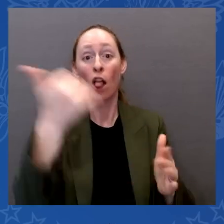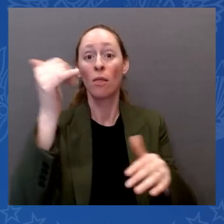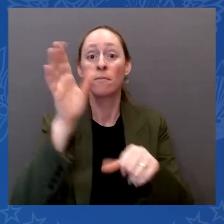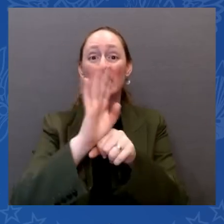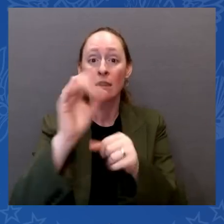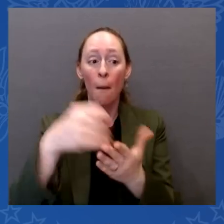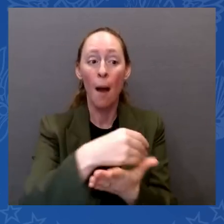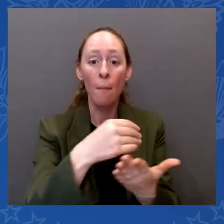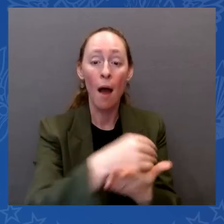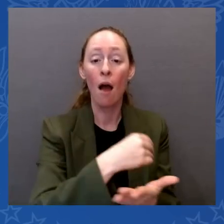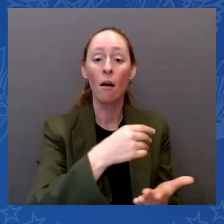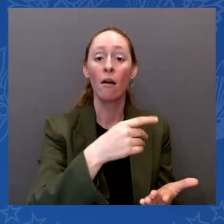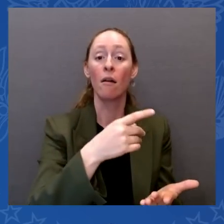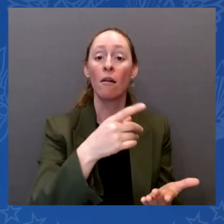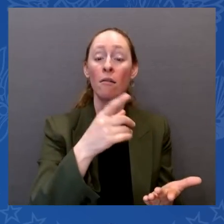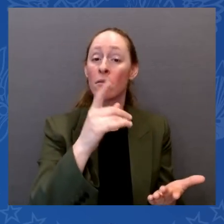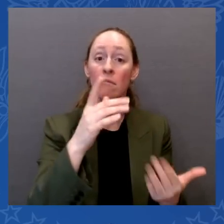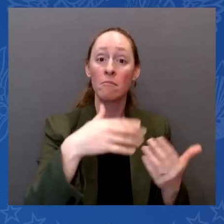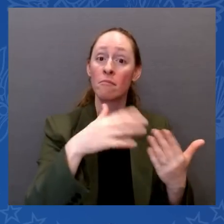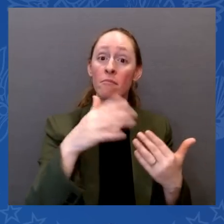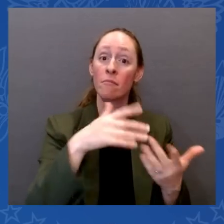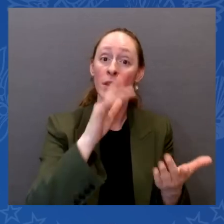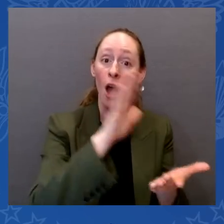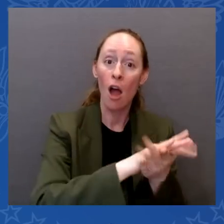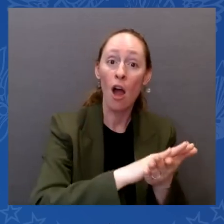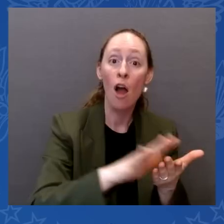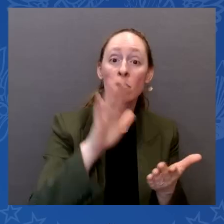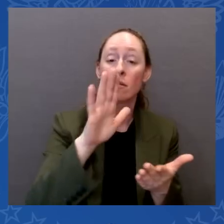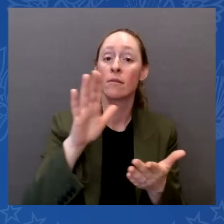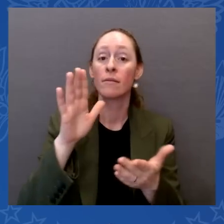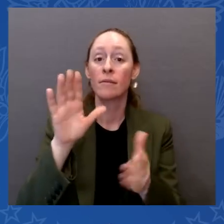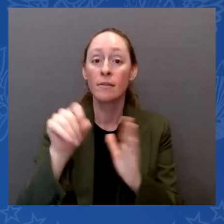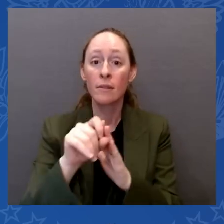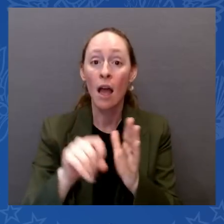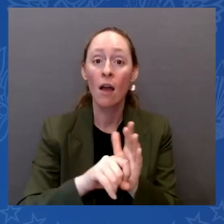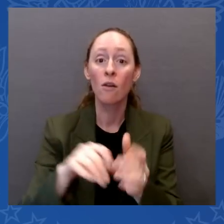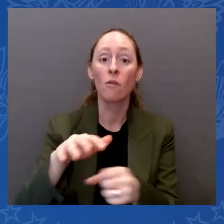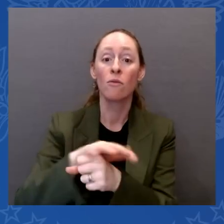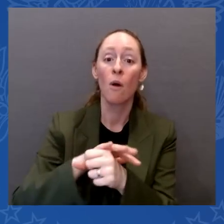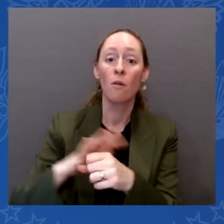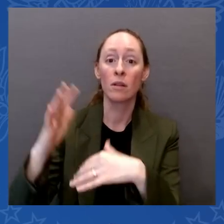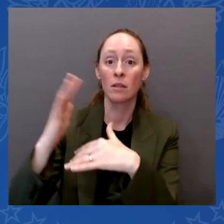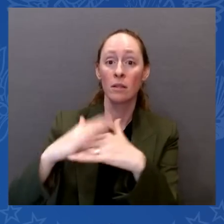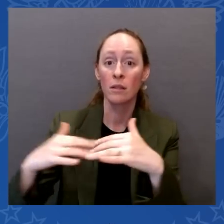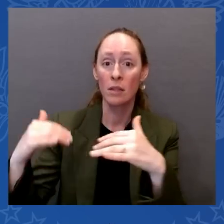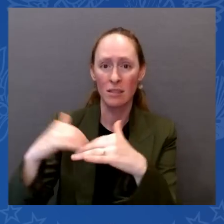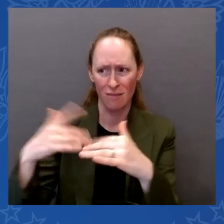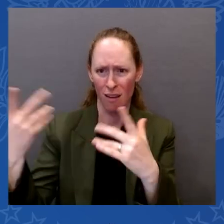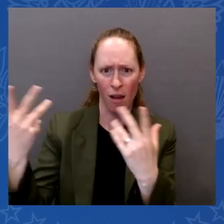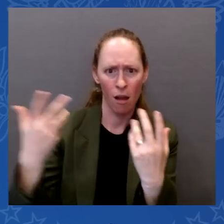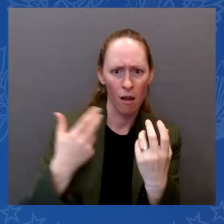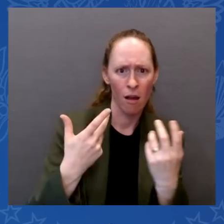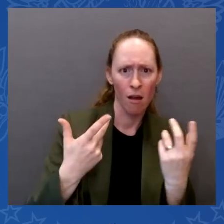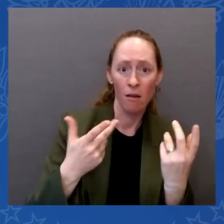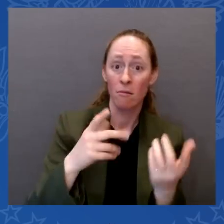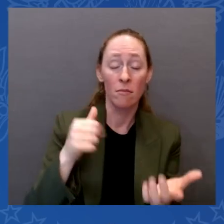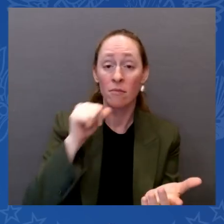and philanthropic organizations -- to join us to make tangible commitments to build a 21st century workforce.